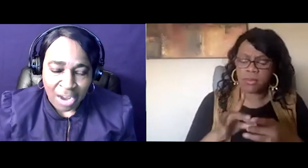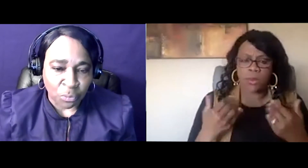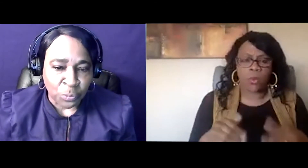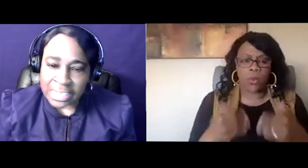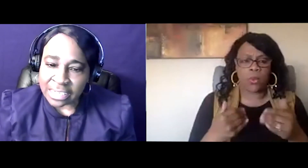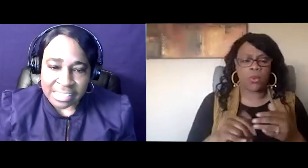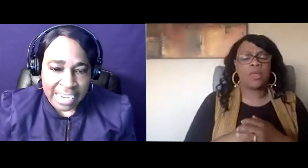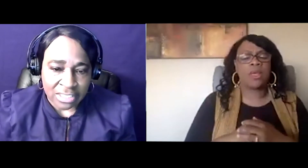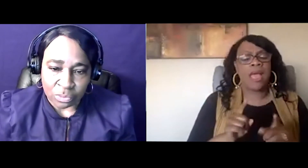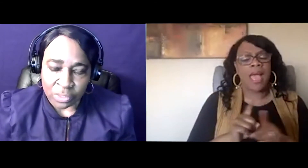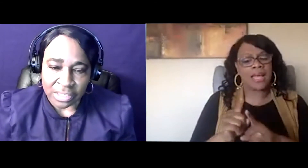I really connected with it.